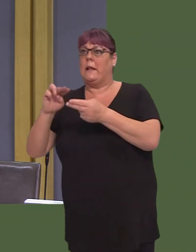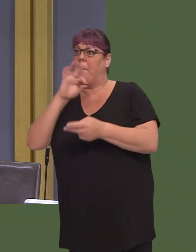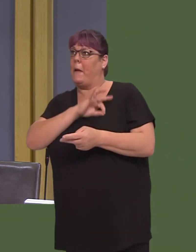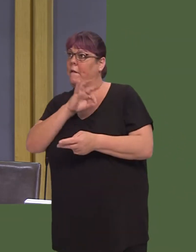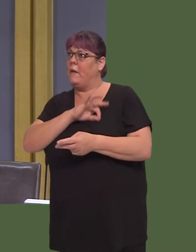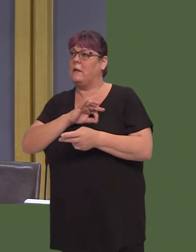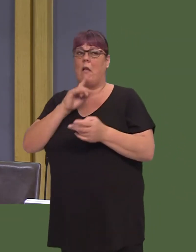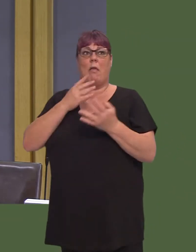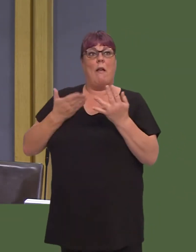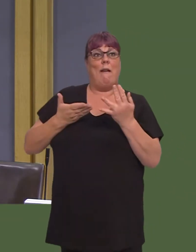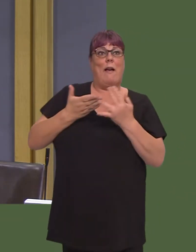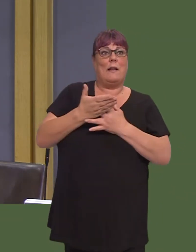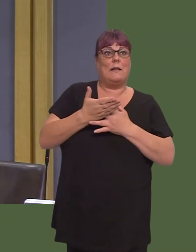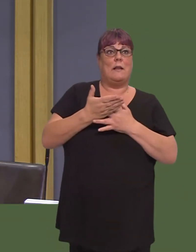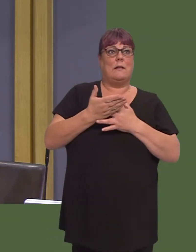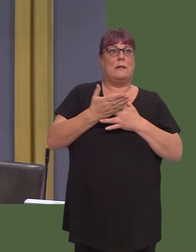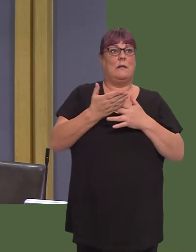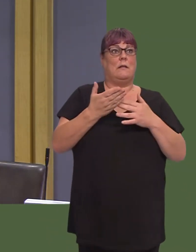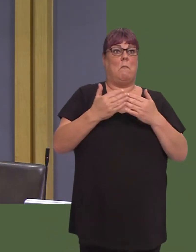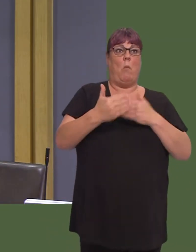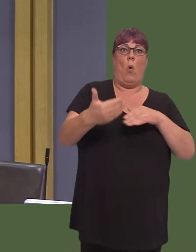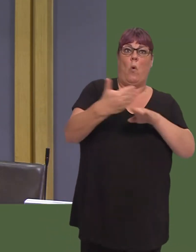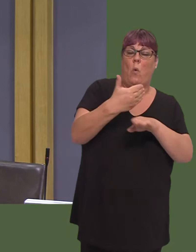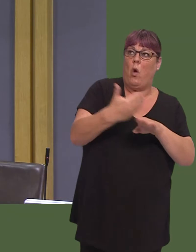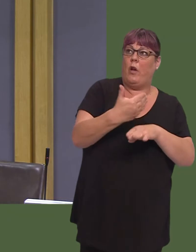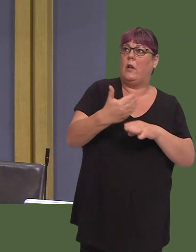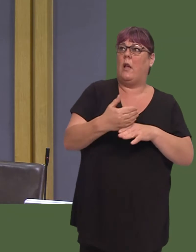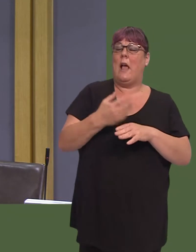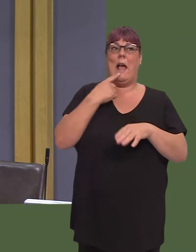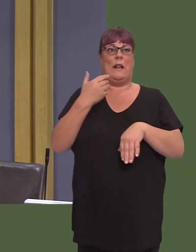because people move in with lots of money from elsewhere and local people can't compete?